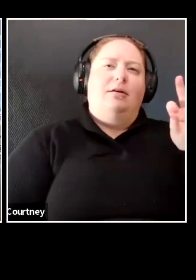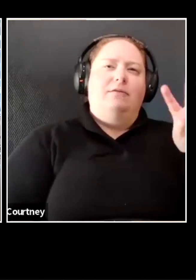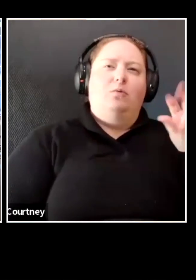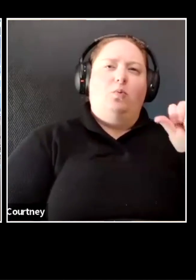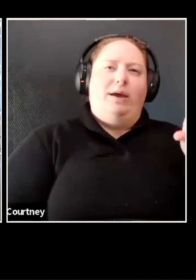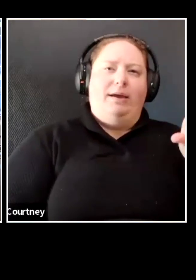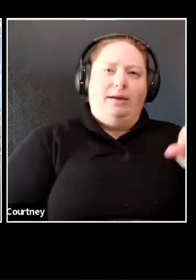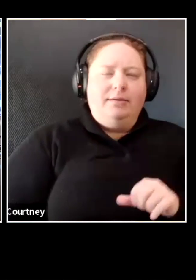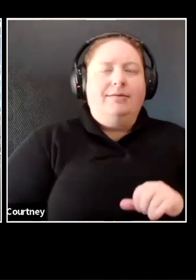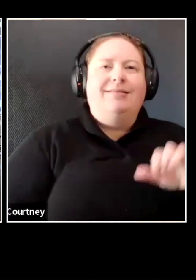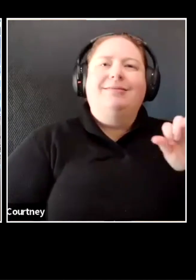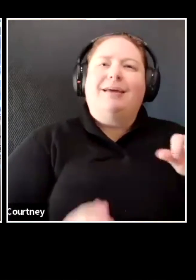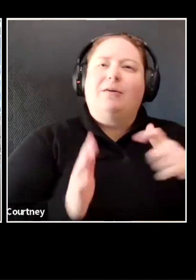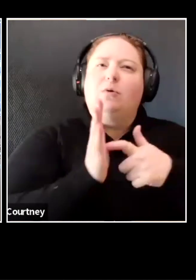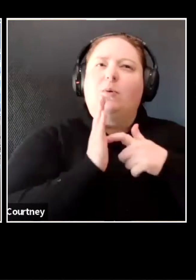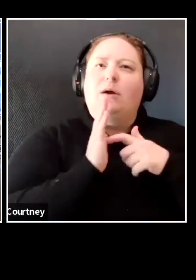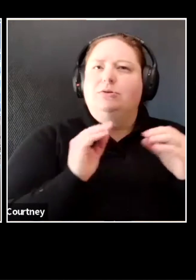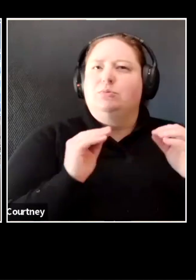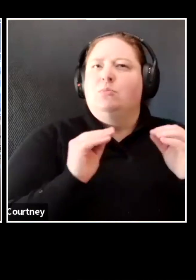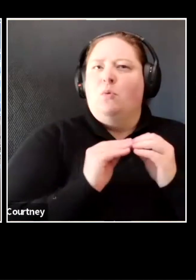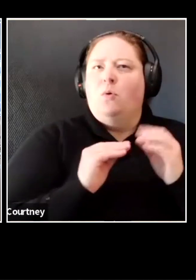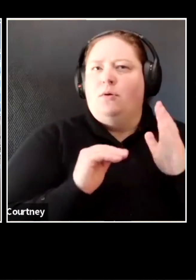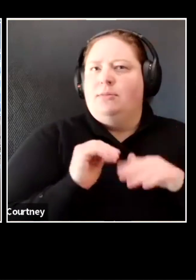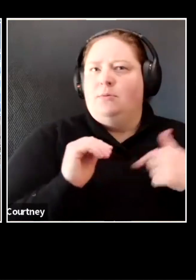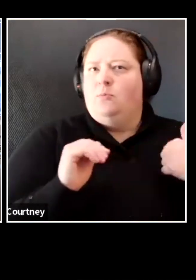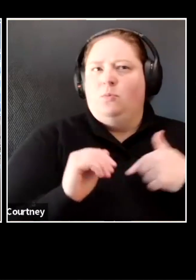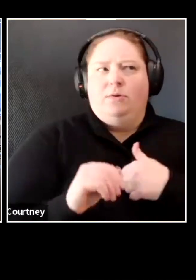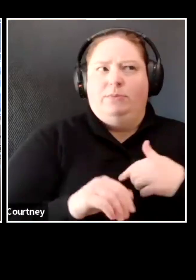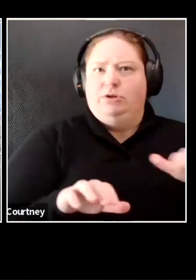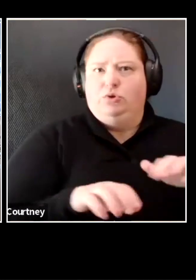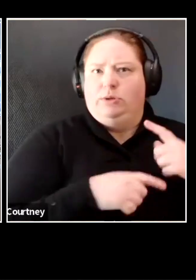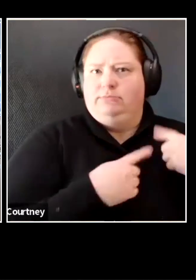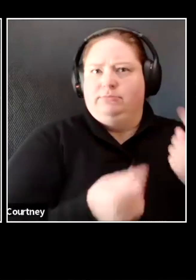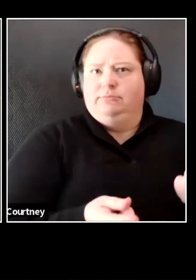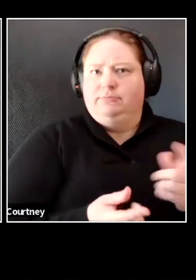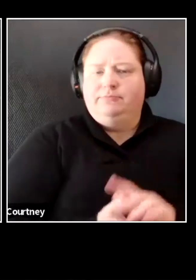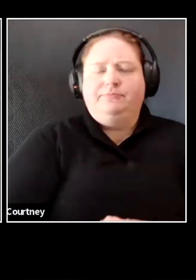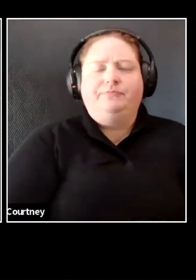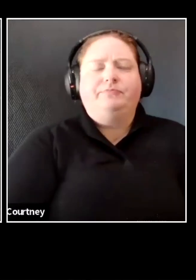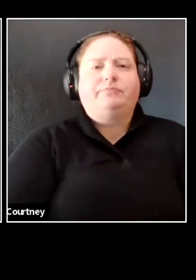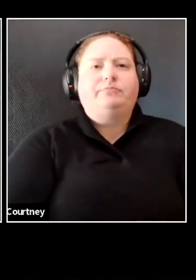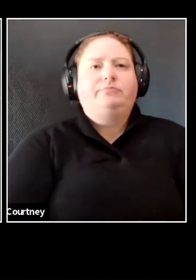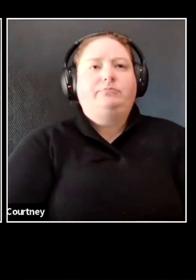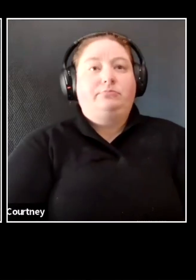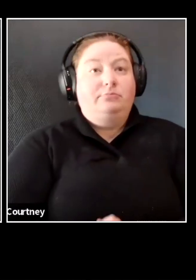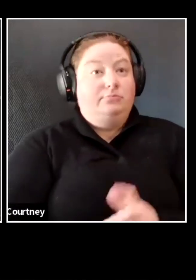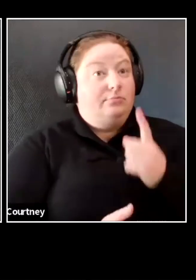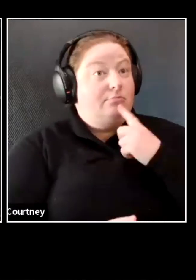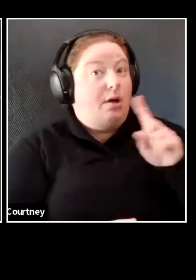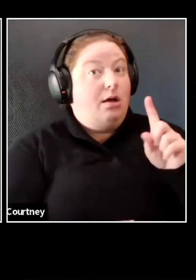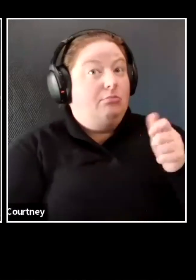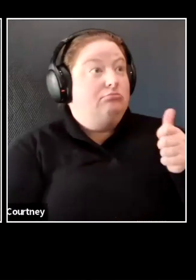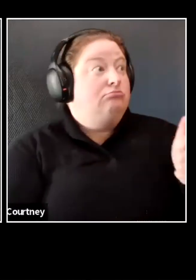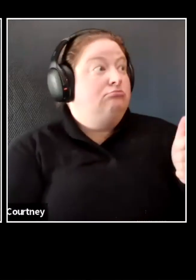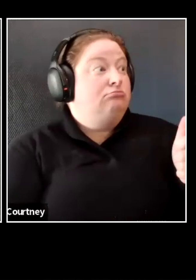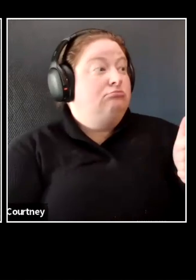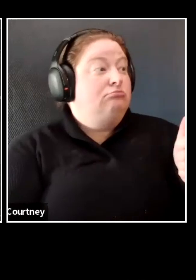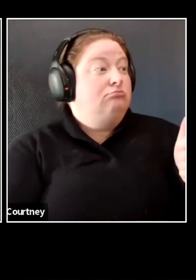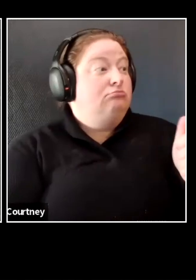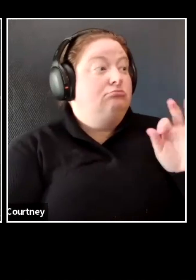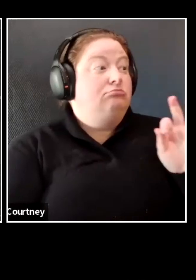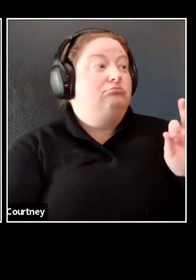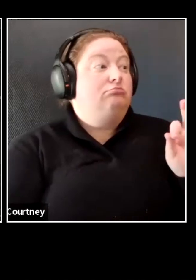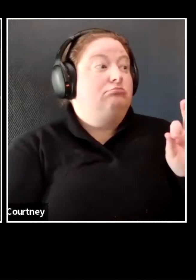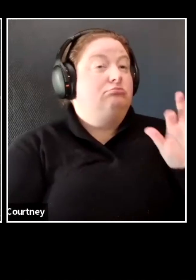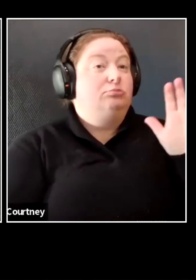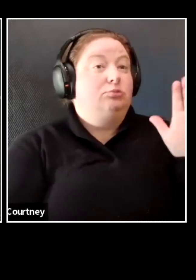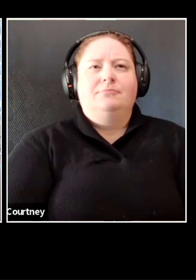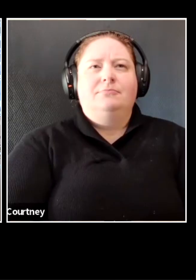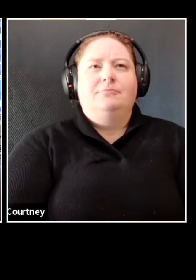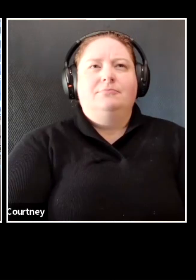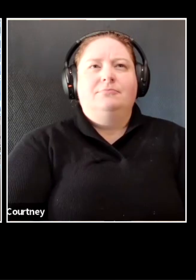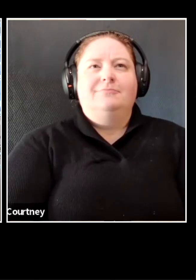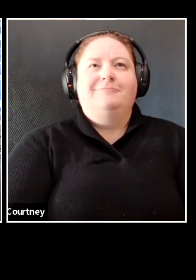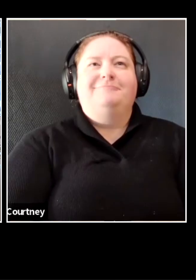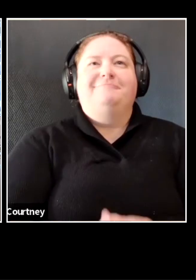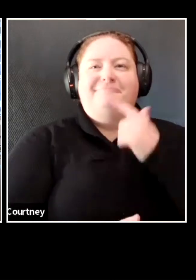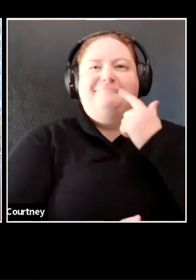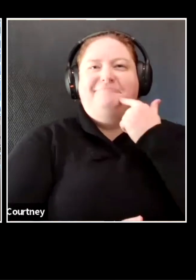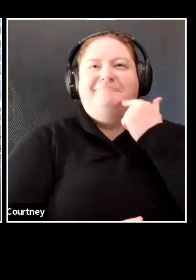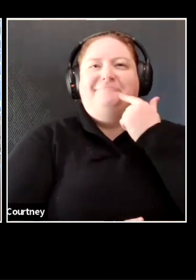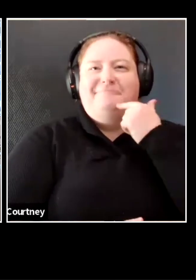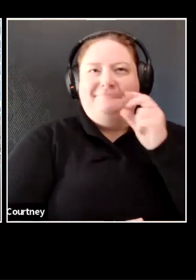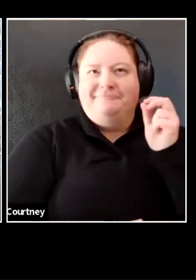been um accustomed to in the sense that are we there? Oh great. Well almost. So so the current